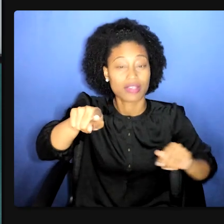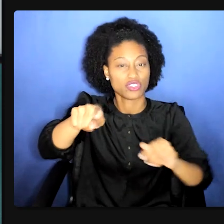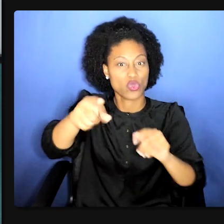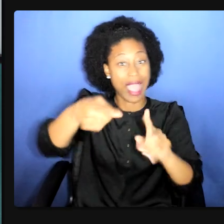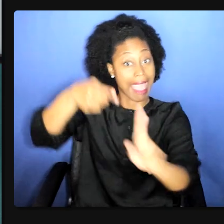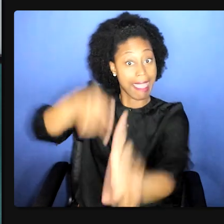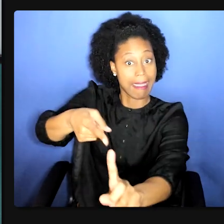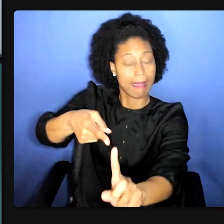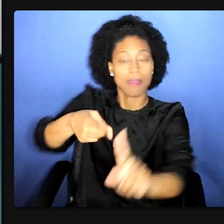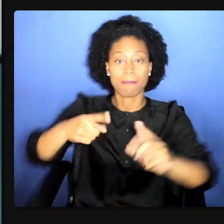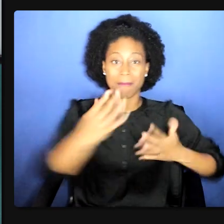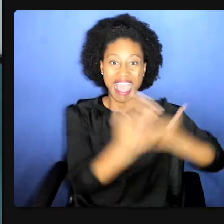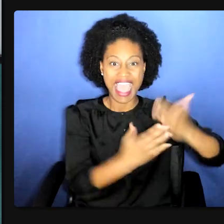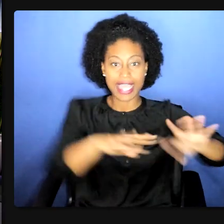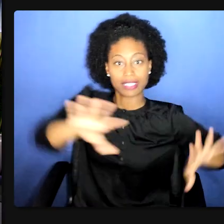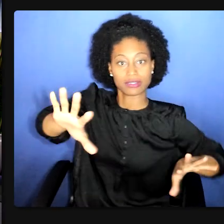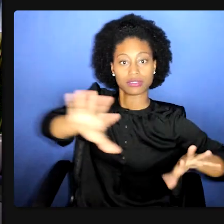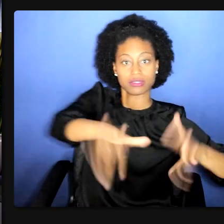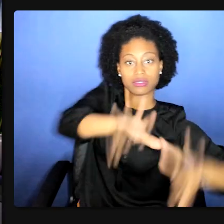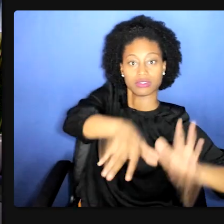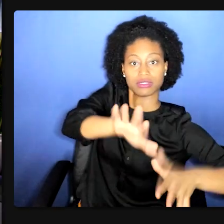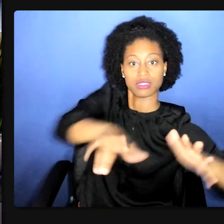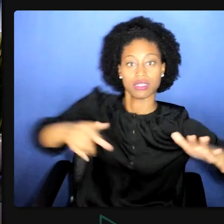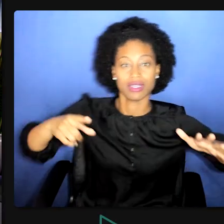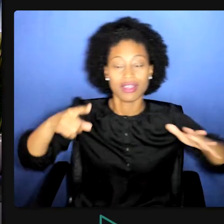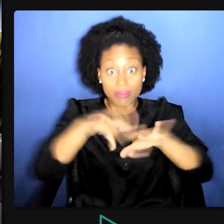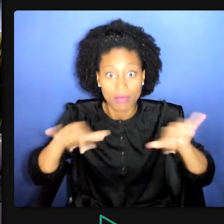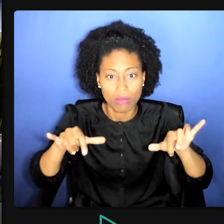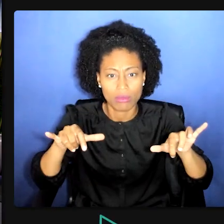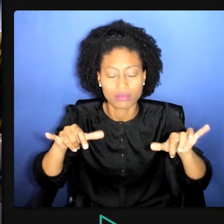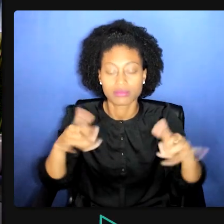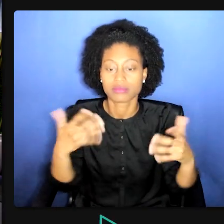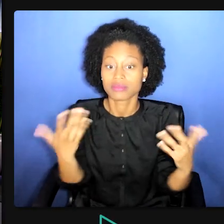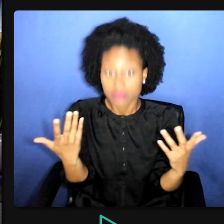of interesting new innovations we're doing there the idea like kevin said is that we can basically